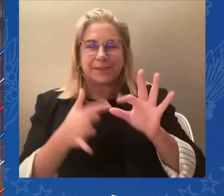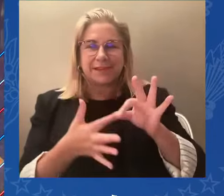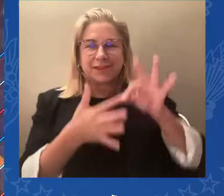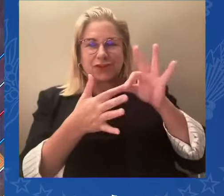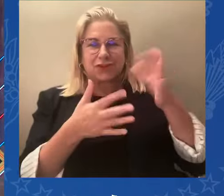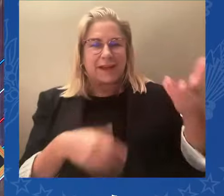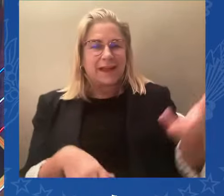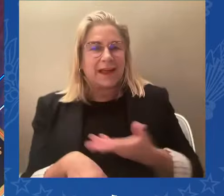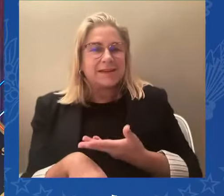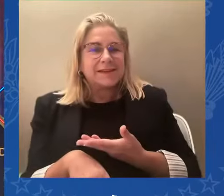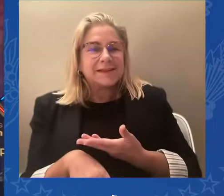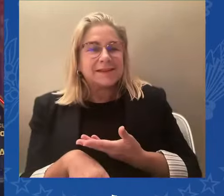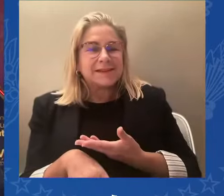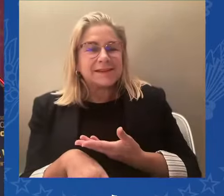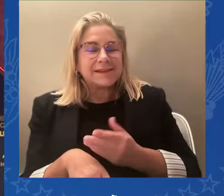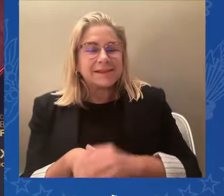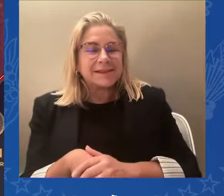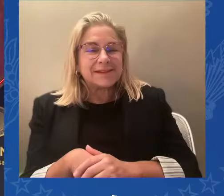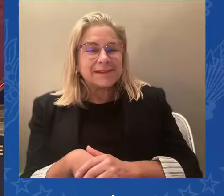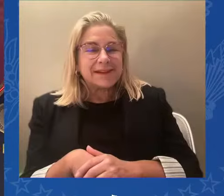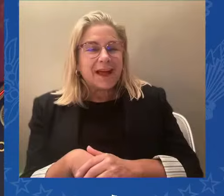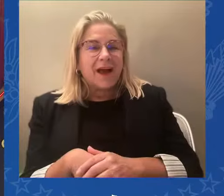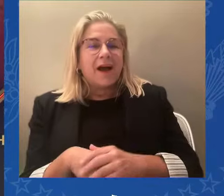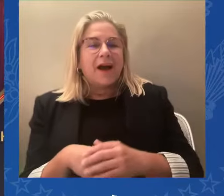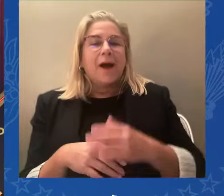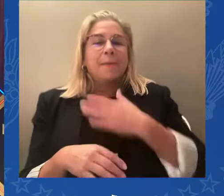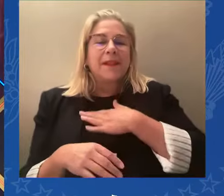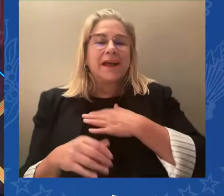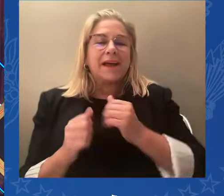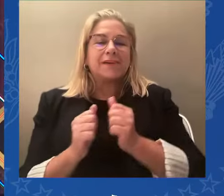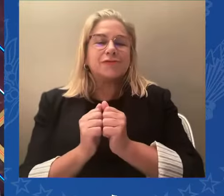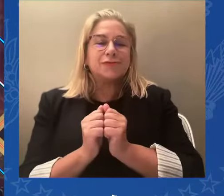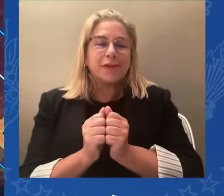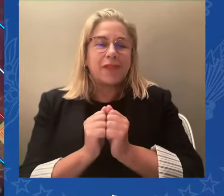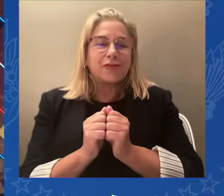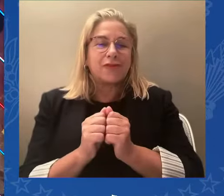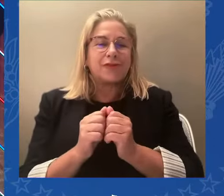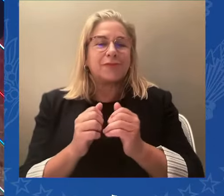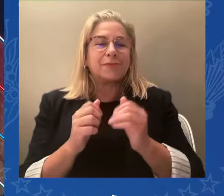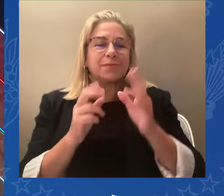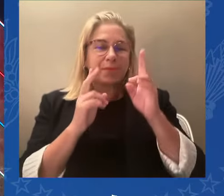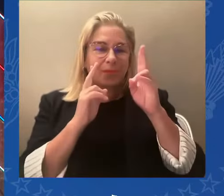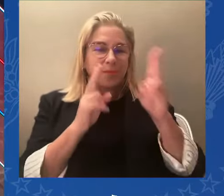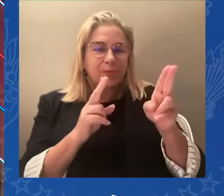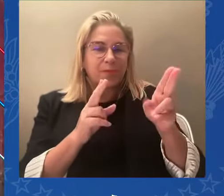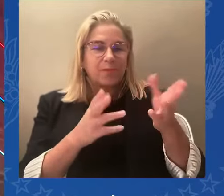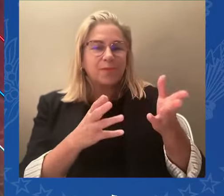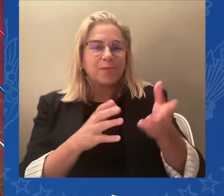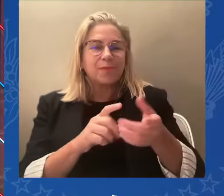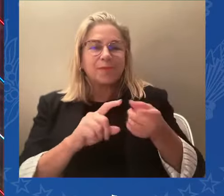Lifetime Achievement Award, a steadfast friend to the Congressional Black Caucus